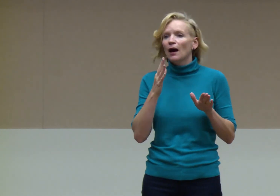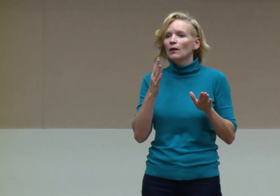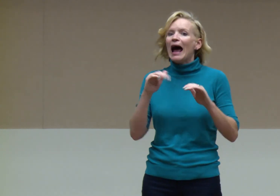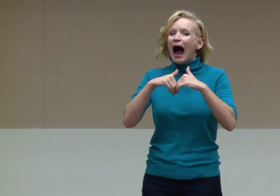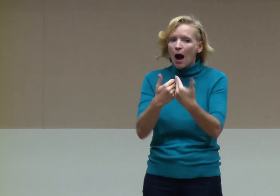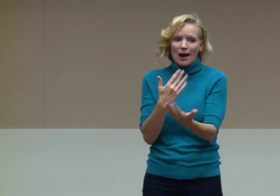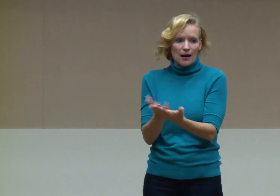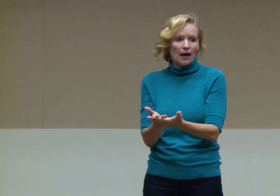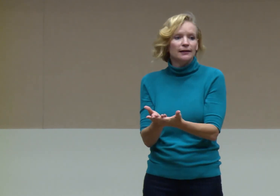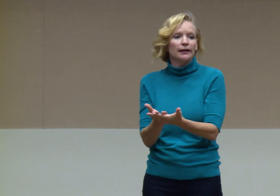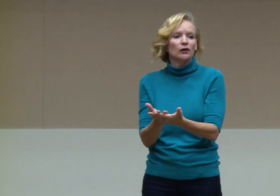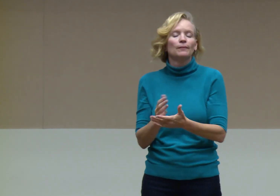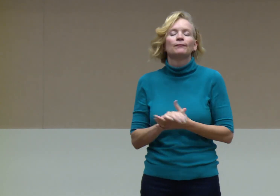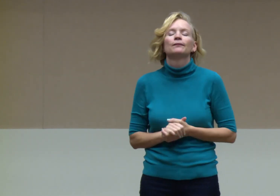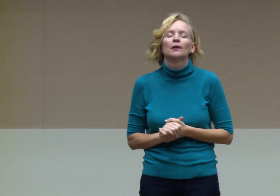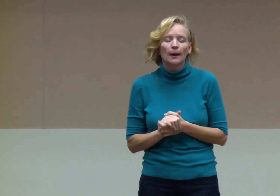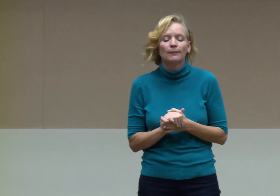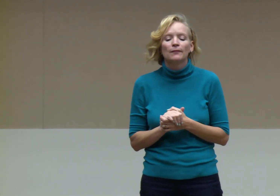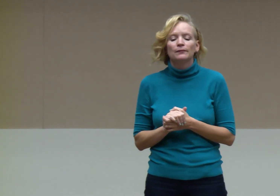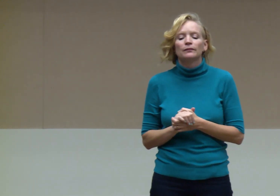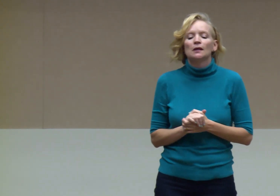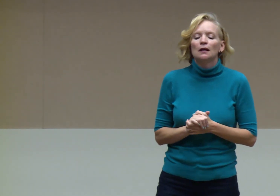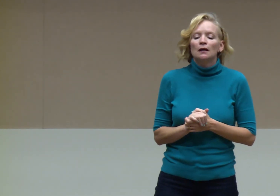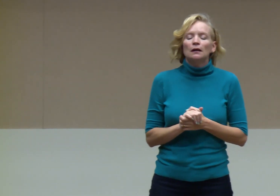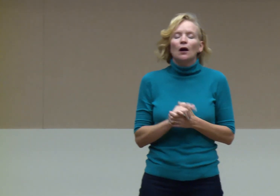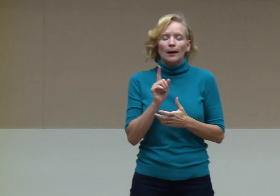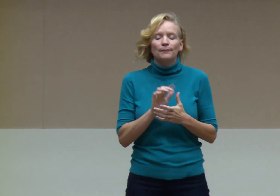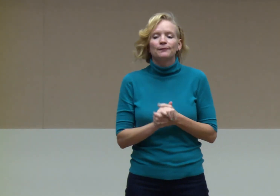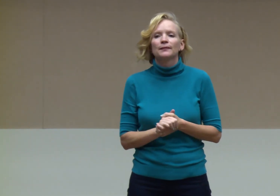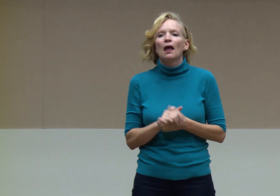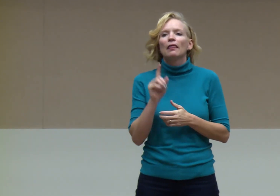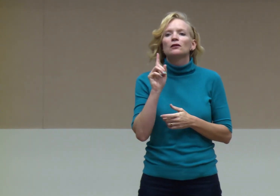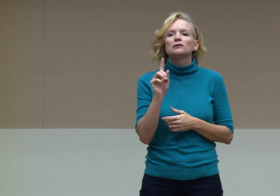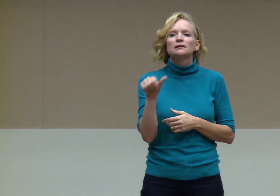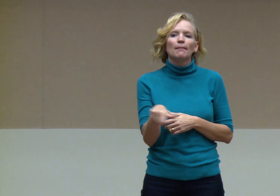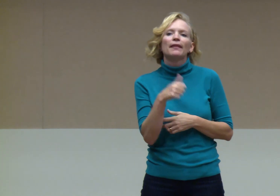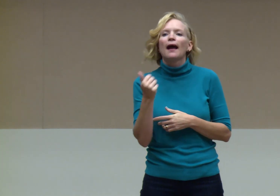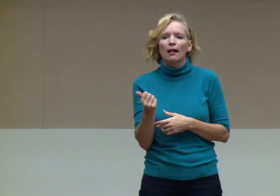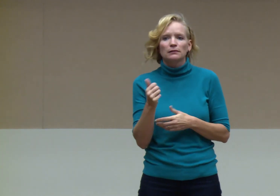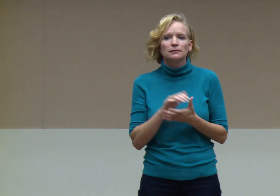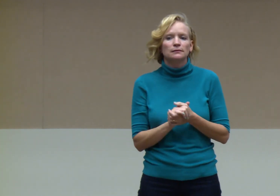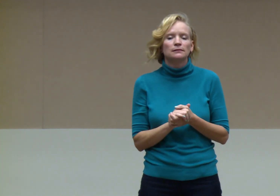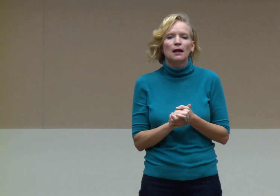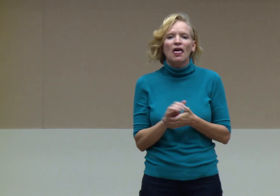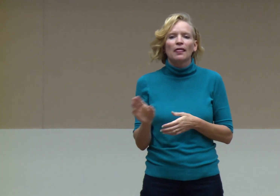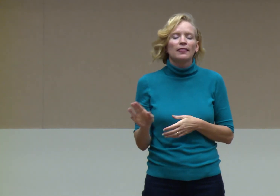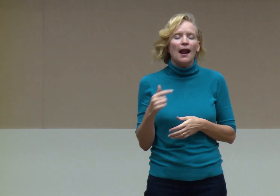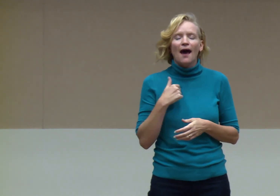I enjoyed preparing to talk about how I got here. And there's something else